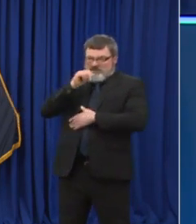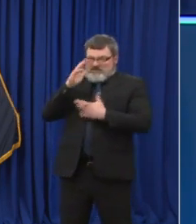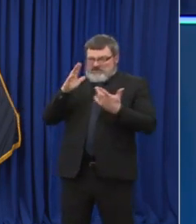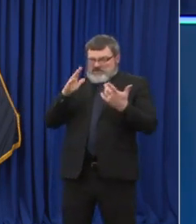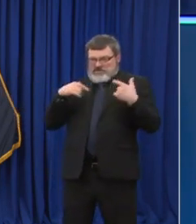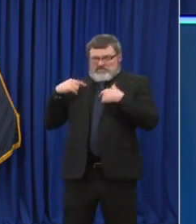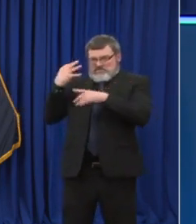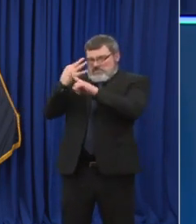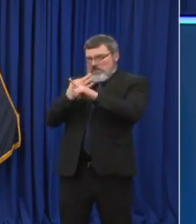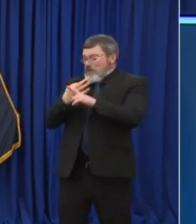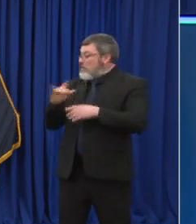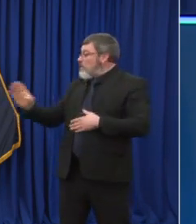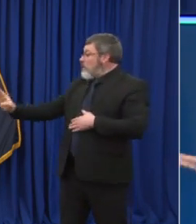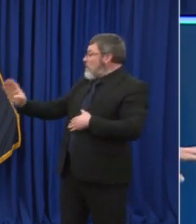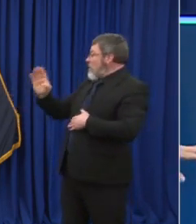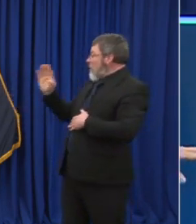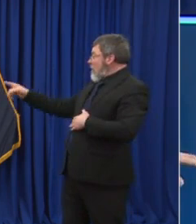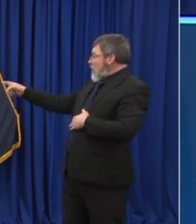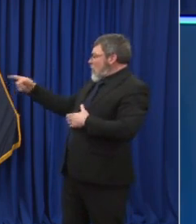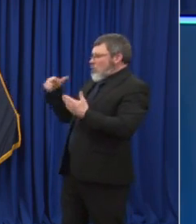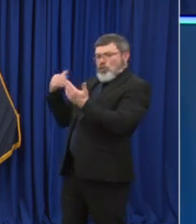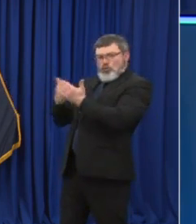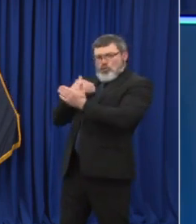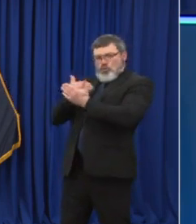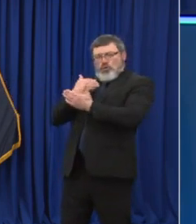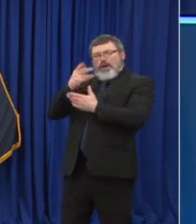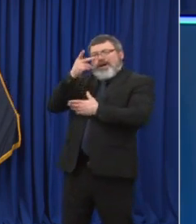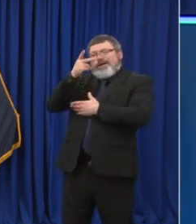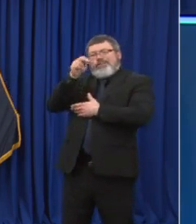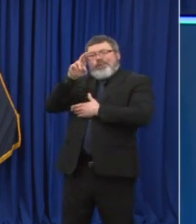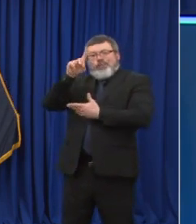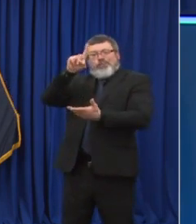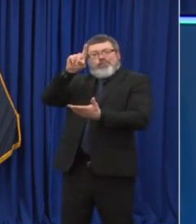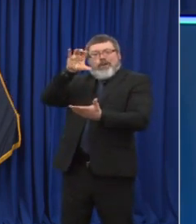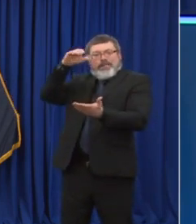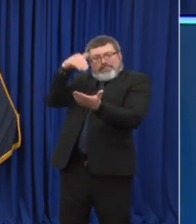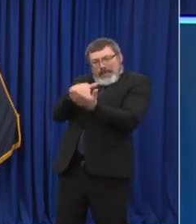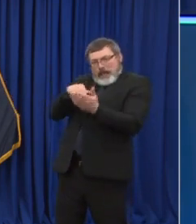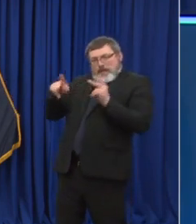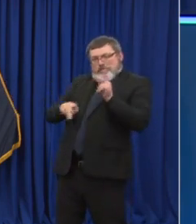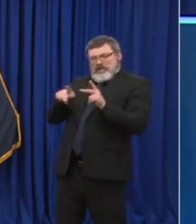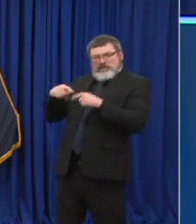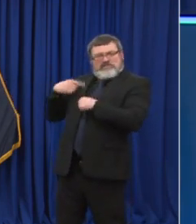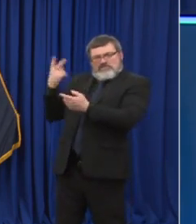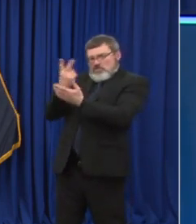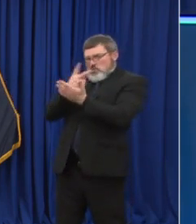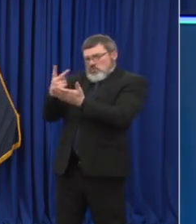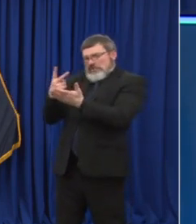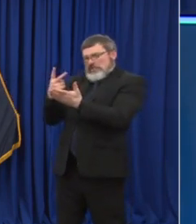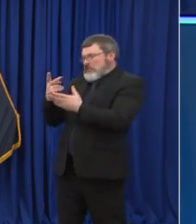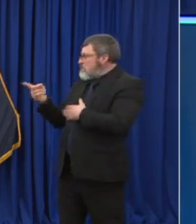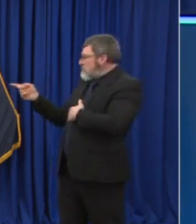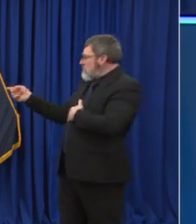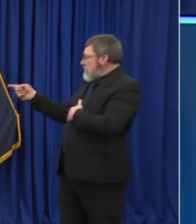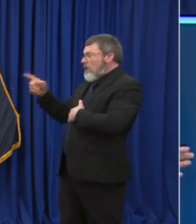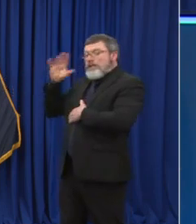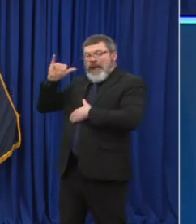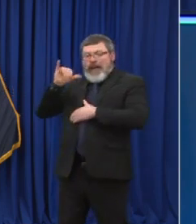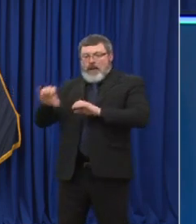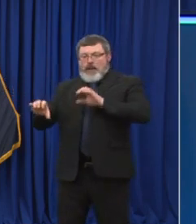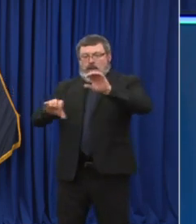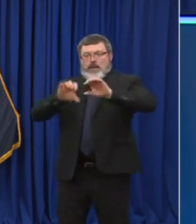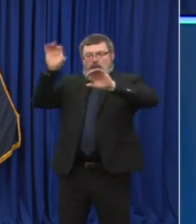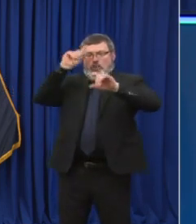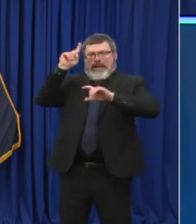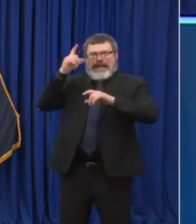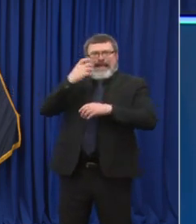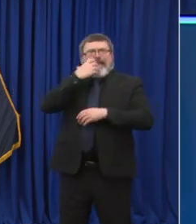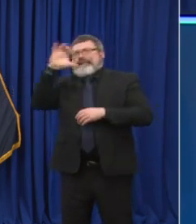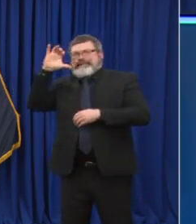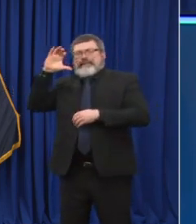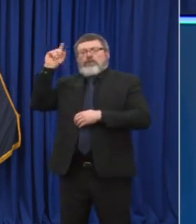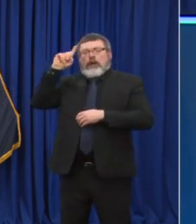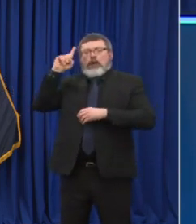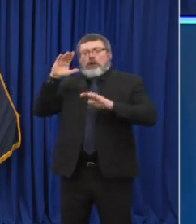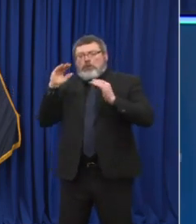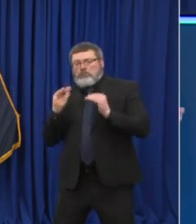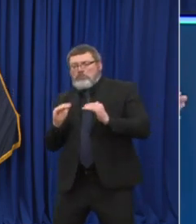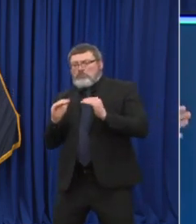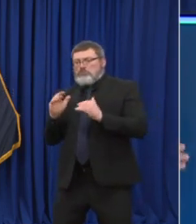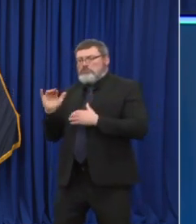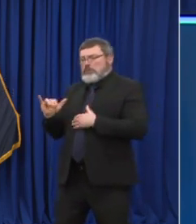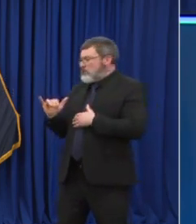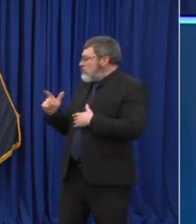ON THE RIGHT SIDE, YOU WILL SEE SOME OF THE AREAS THAT ARE HIGHER IMPACTED OVER THE PAST WEEK, SEVEN TO 14 DAYS.